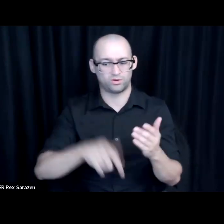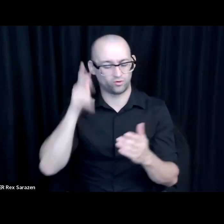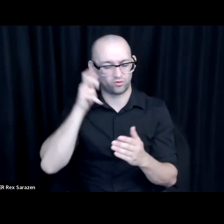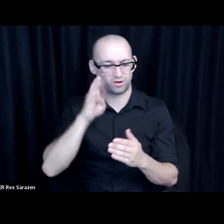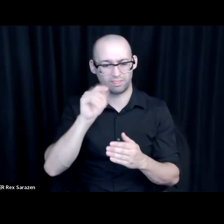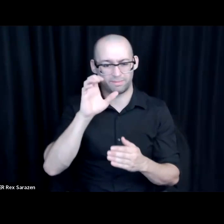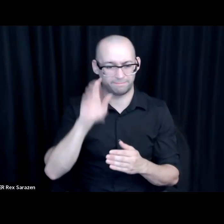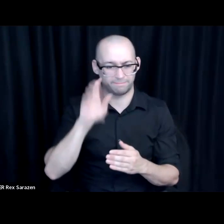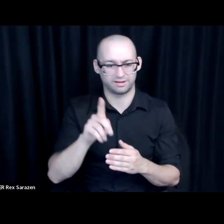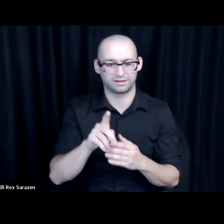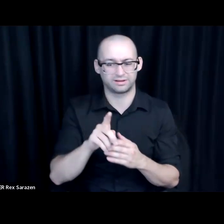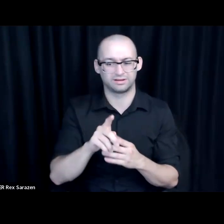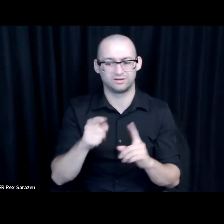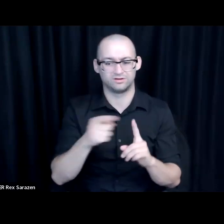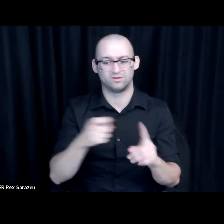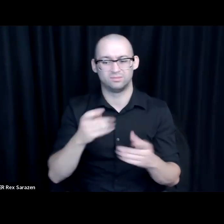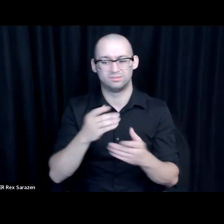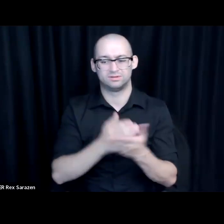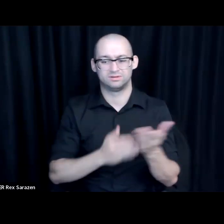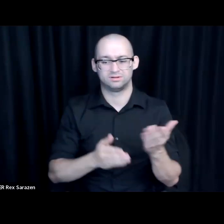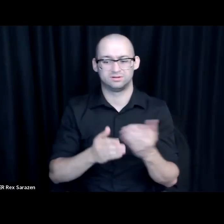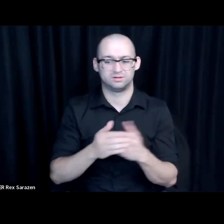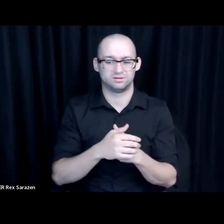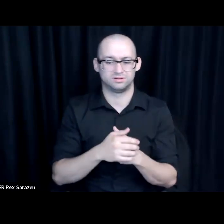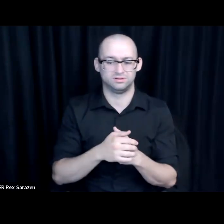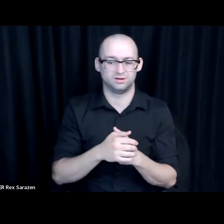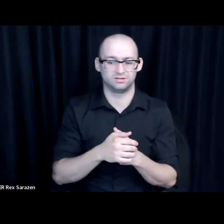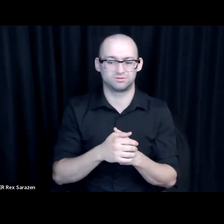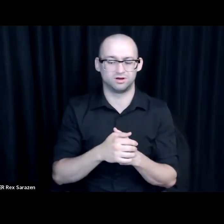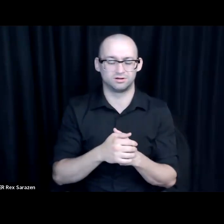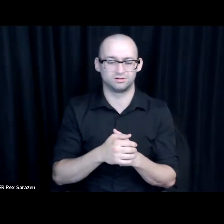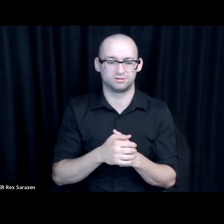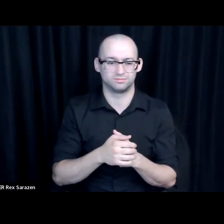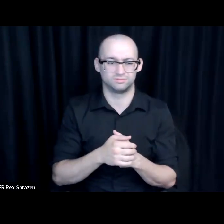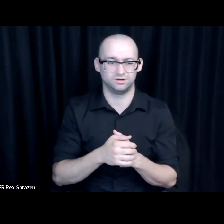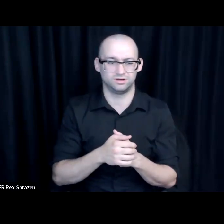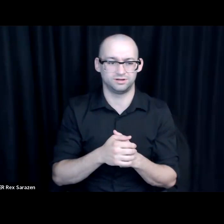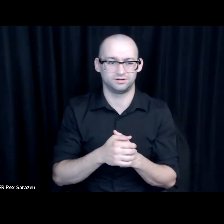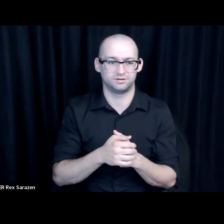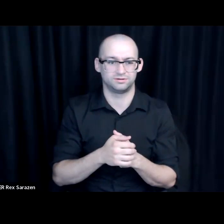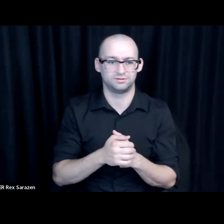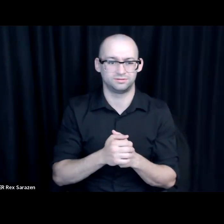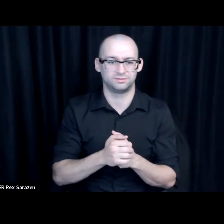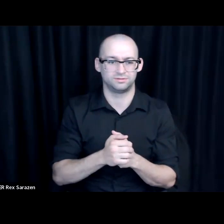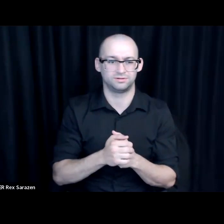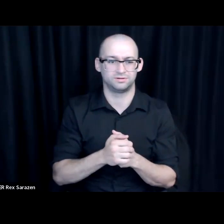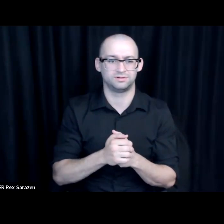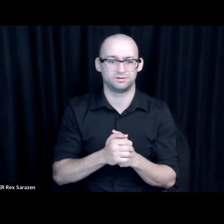you know, from some of the other Tribes. It's mentioned, that, you know, of the sheer number of